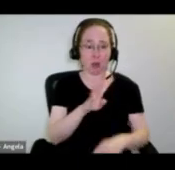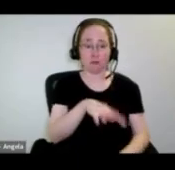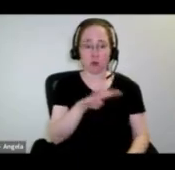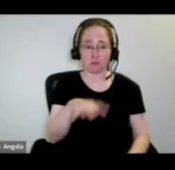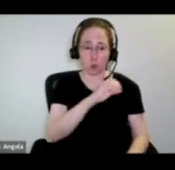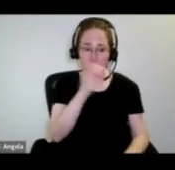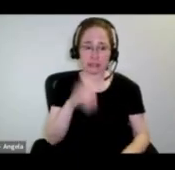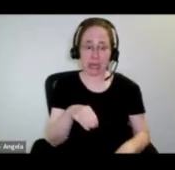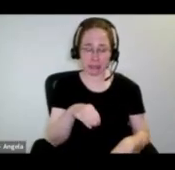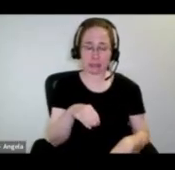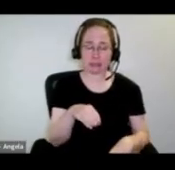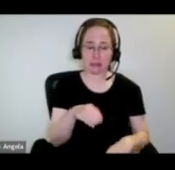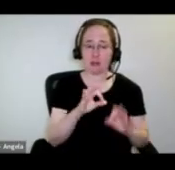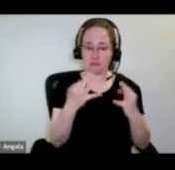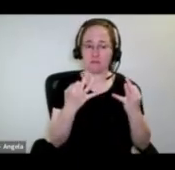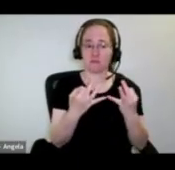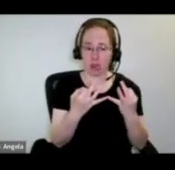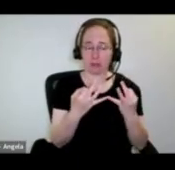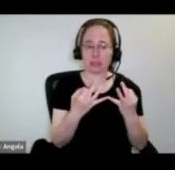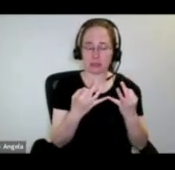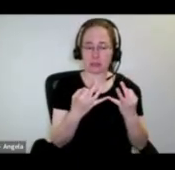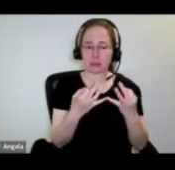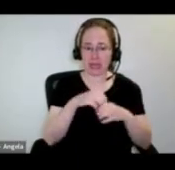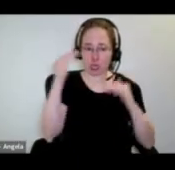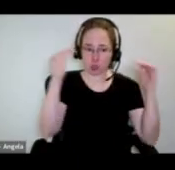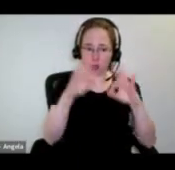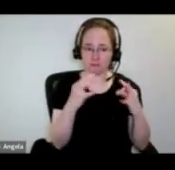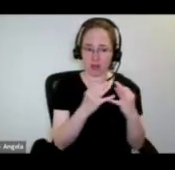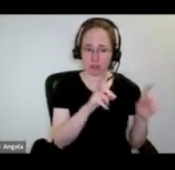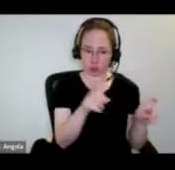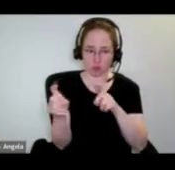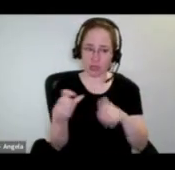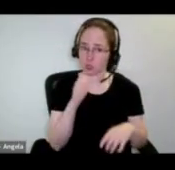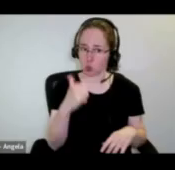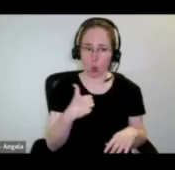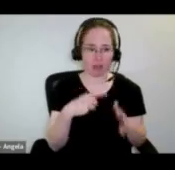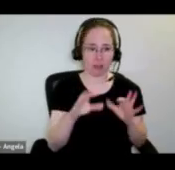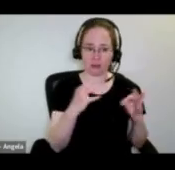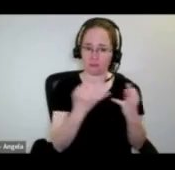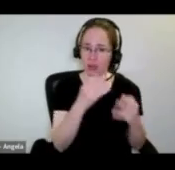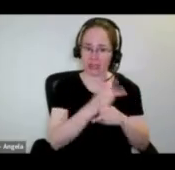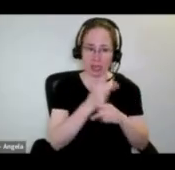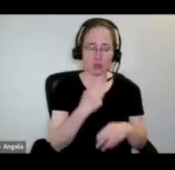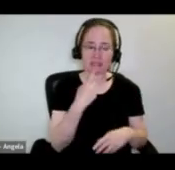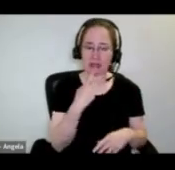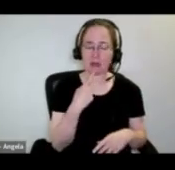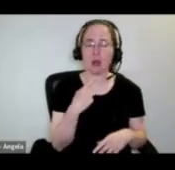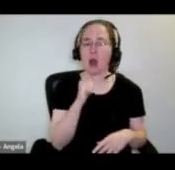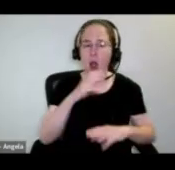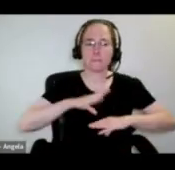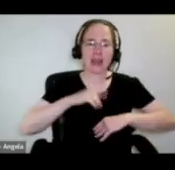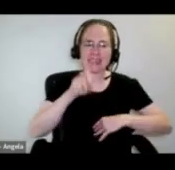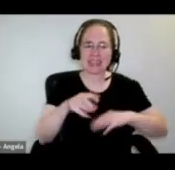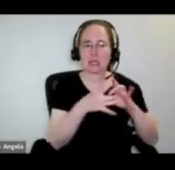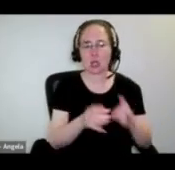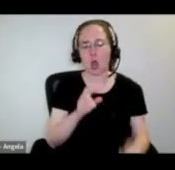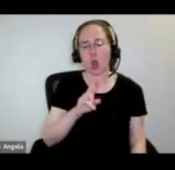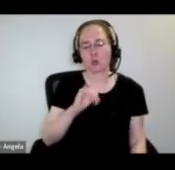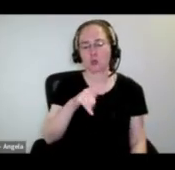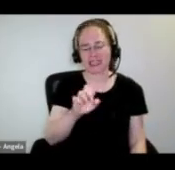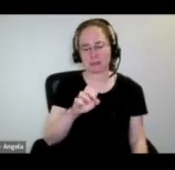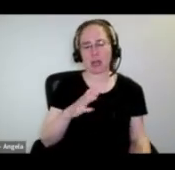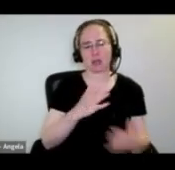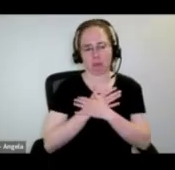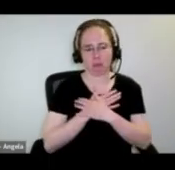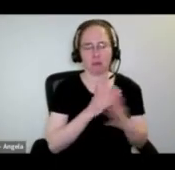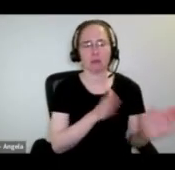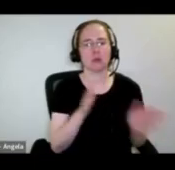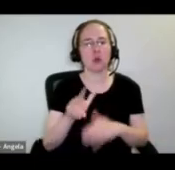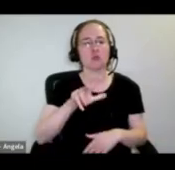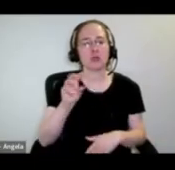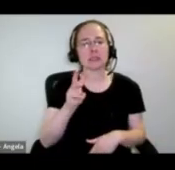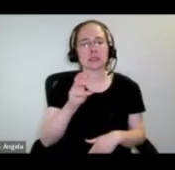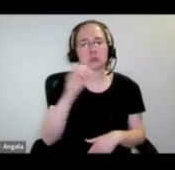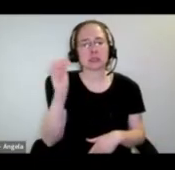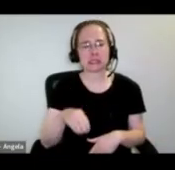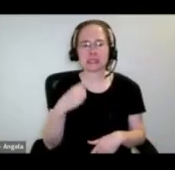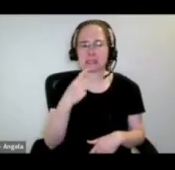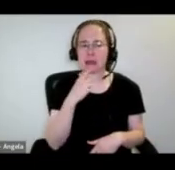Laura Vegas: The percentage reporting each type of unmet need, so 44% of those families in the Adult Family Survey who do not have paid family caregivers said that they had an unmet need around respite.